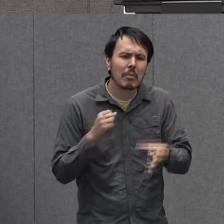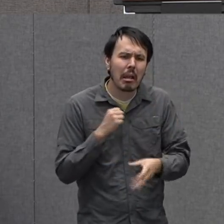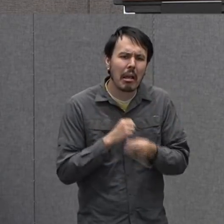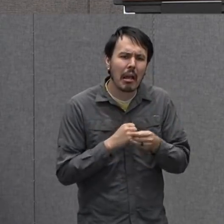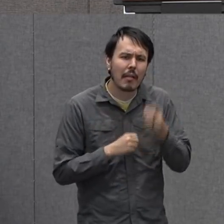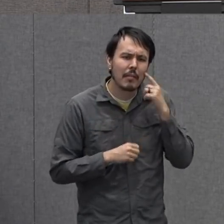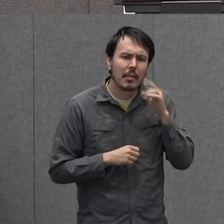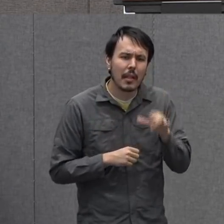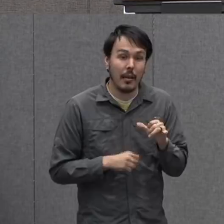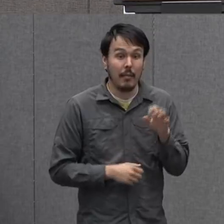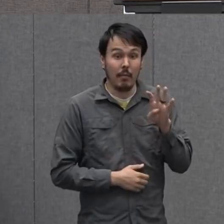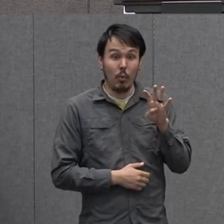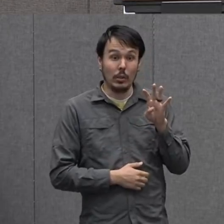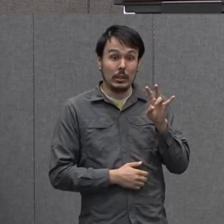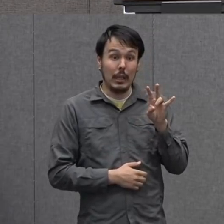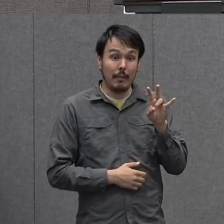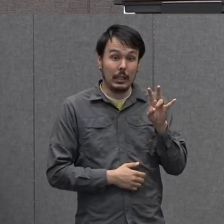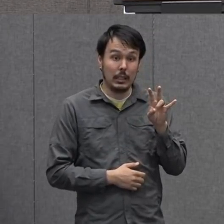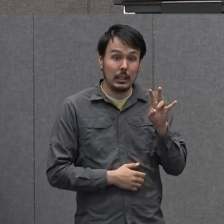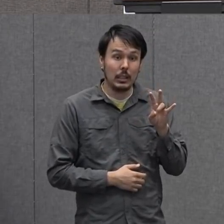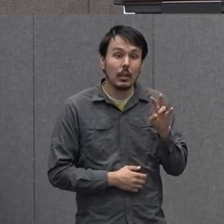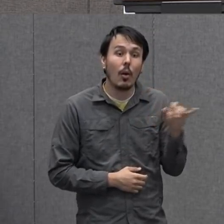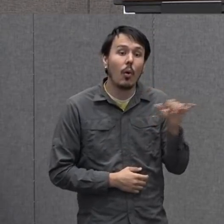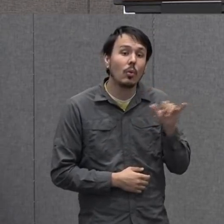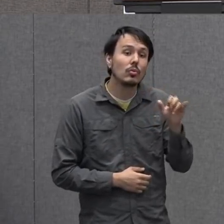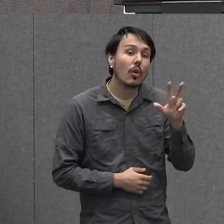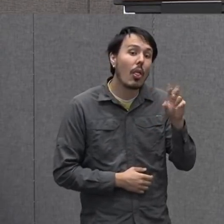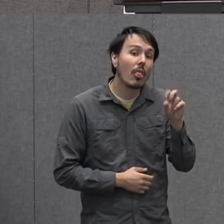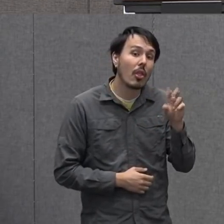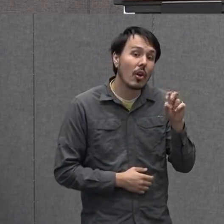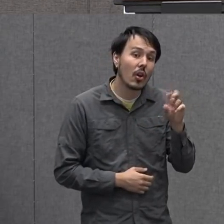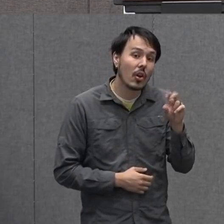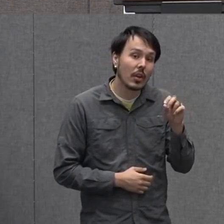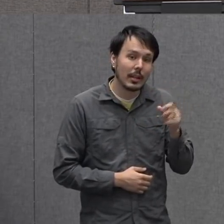Well, 47 and this 30 could make 77.